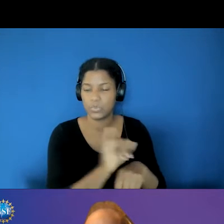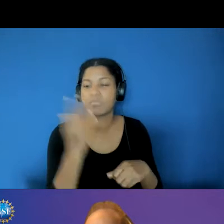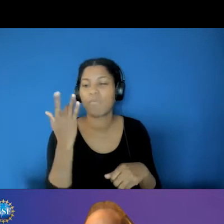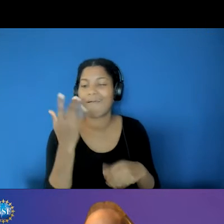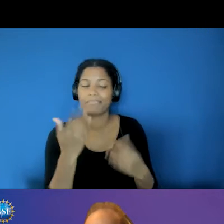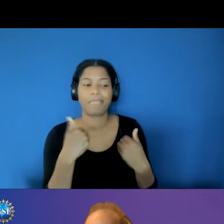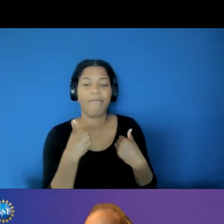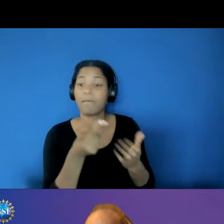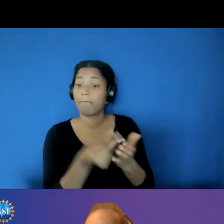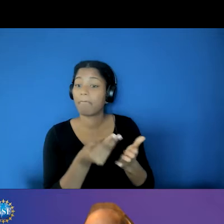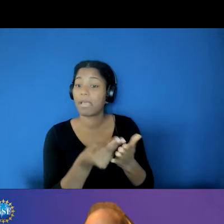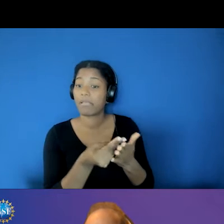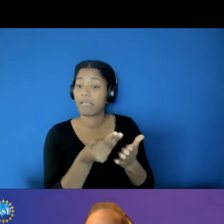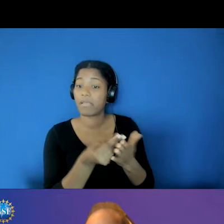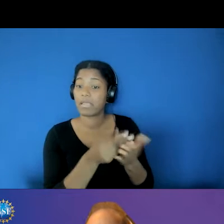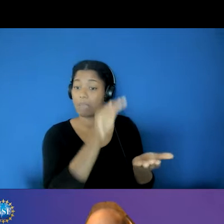within a division's allocation,